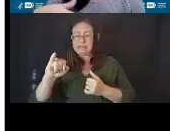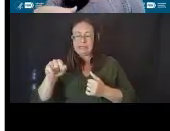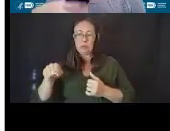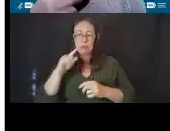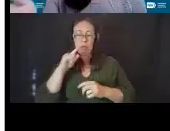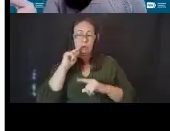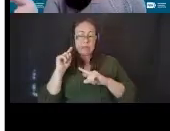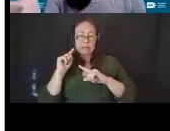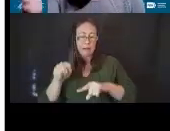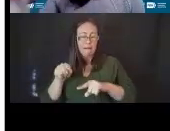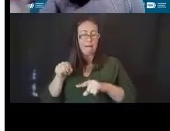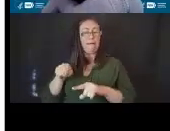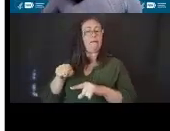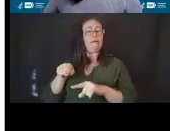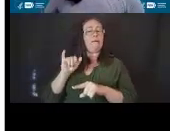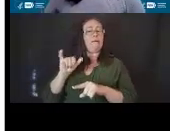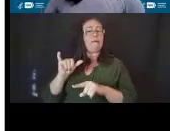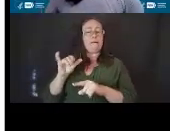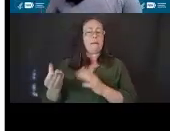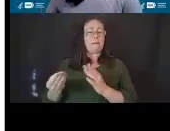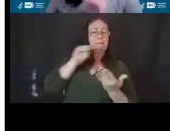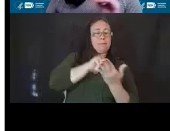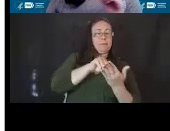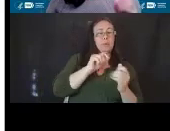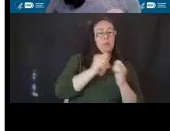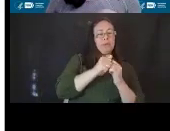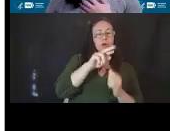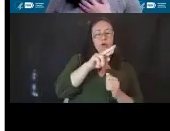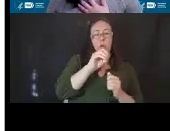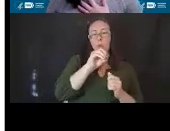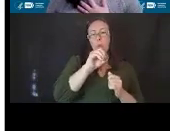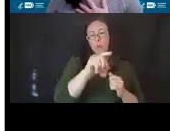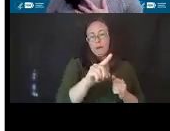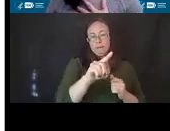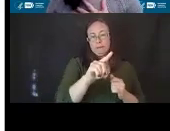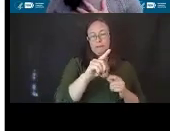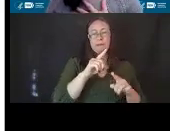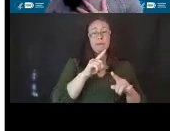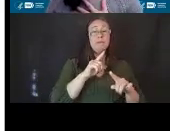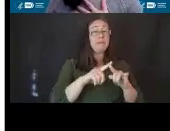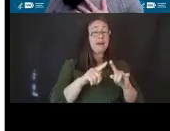as well as your program officer. If you have a draft of an aims page